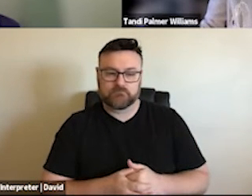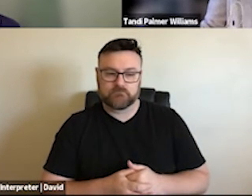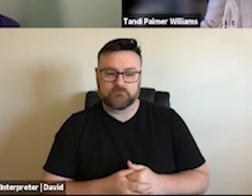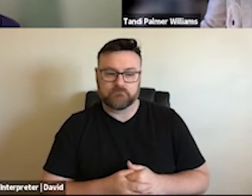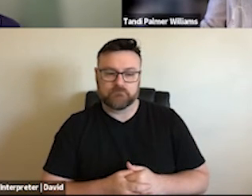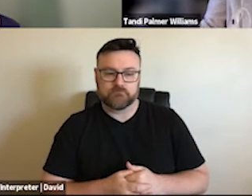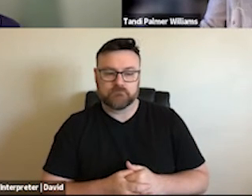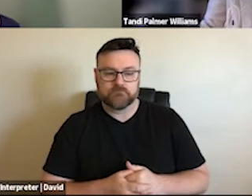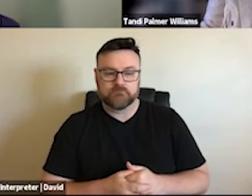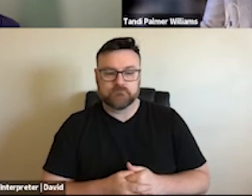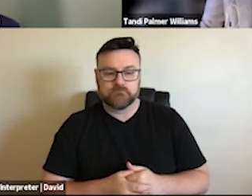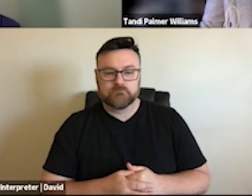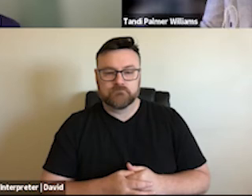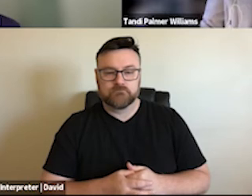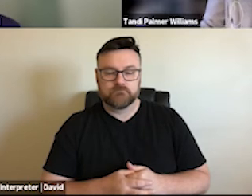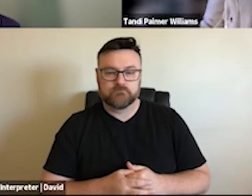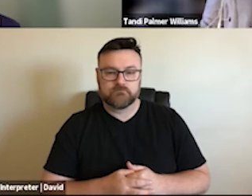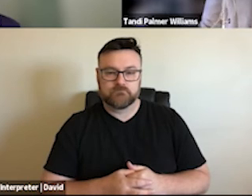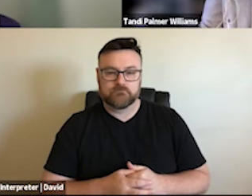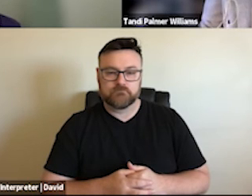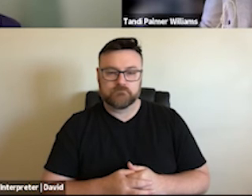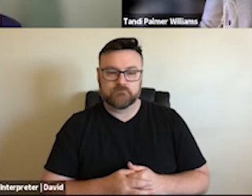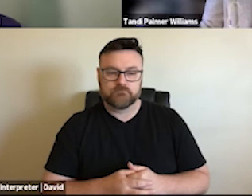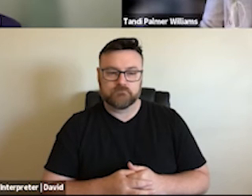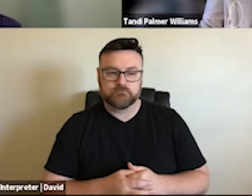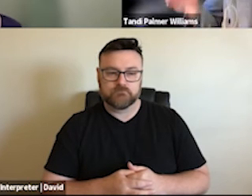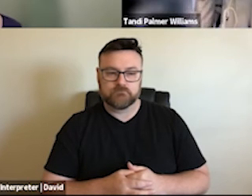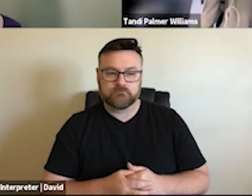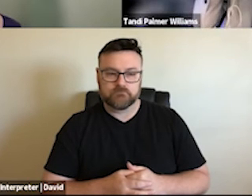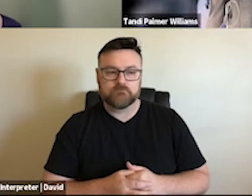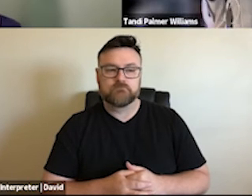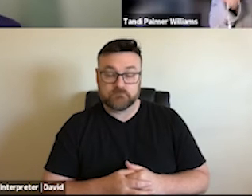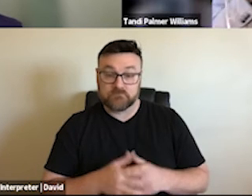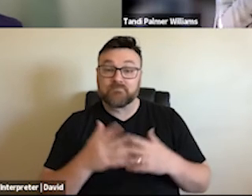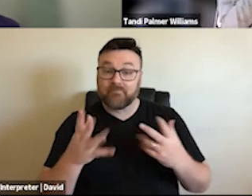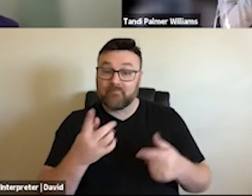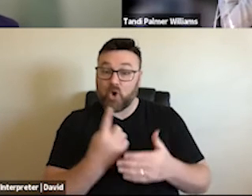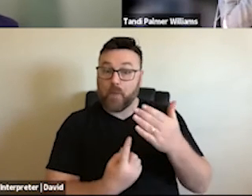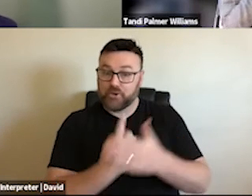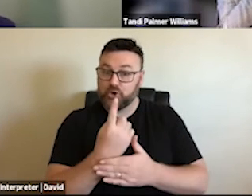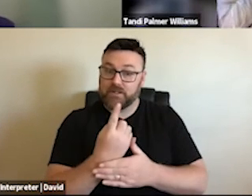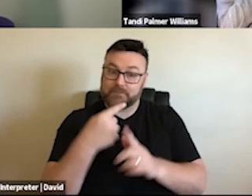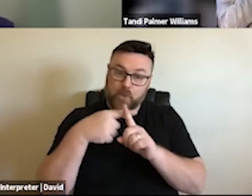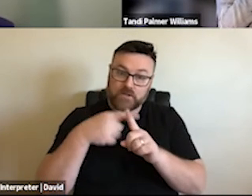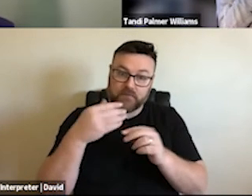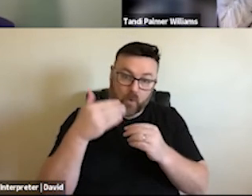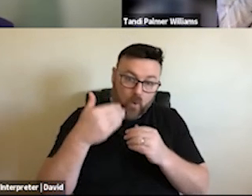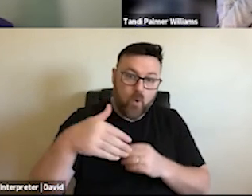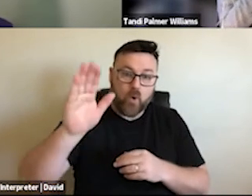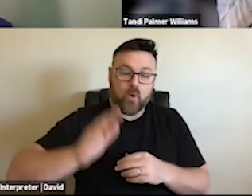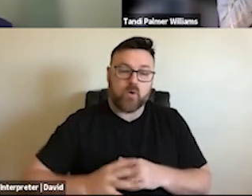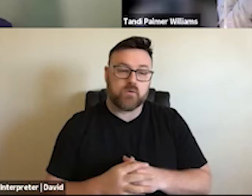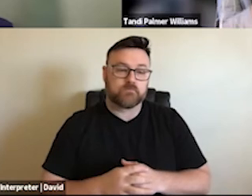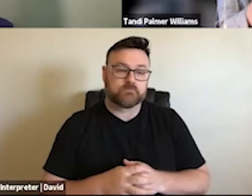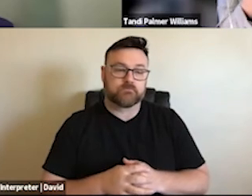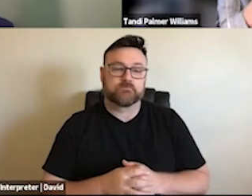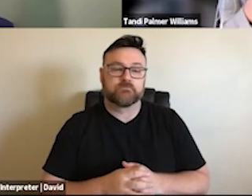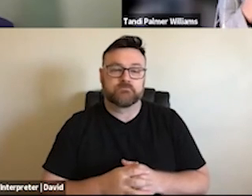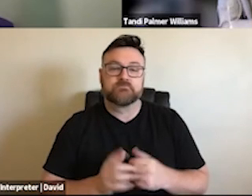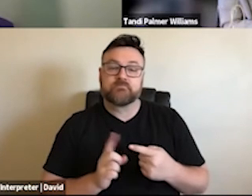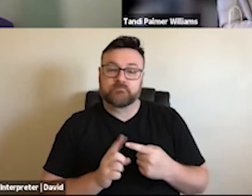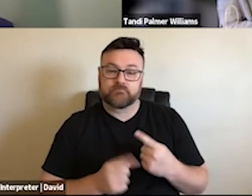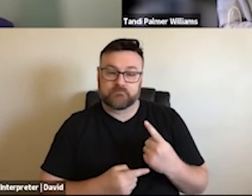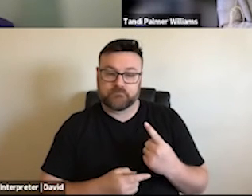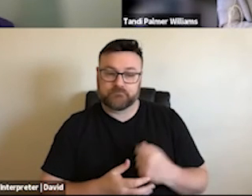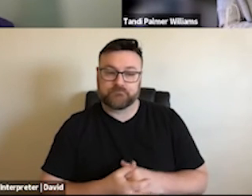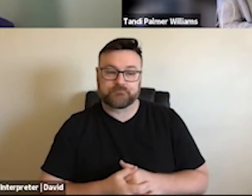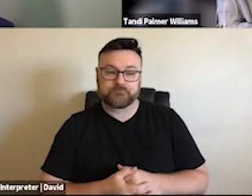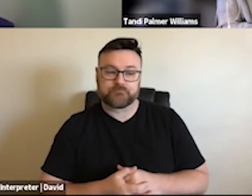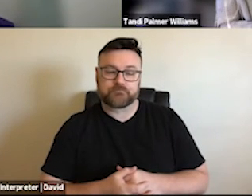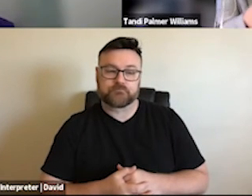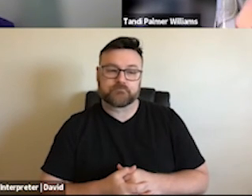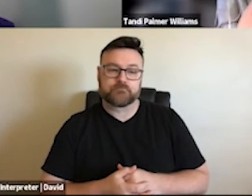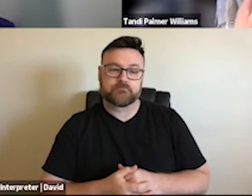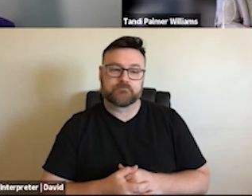Face-to-face audiences --